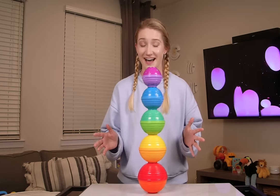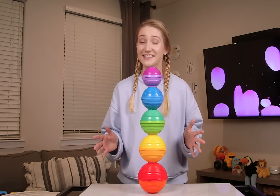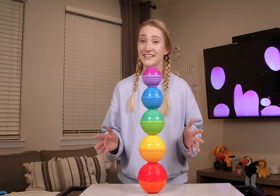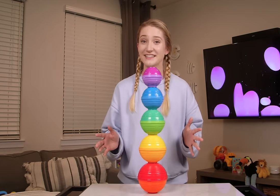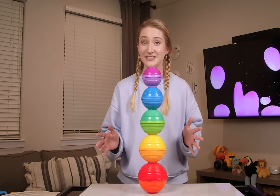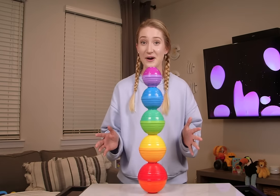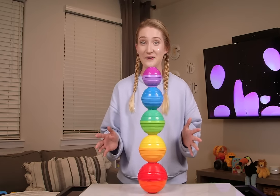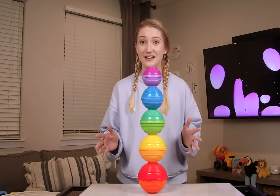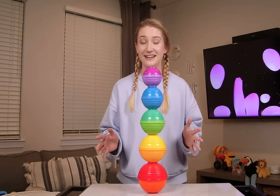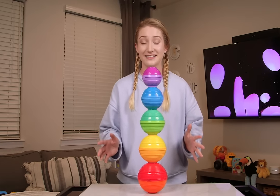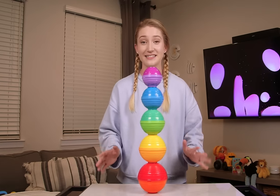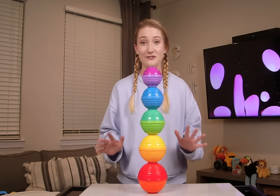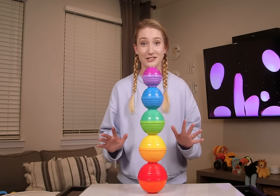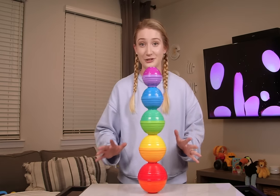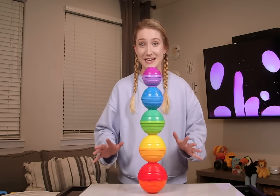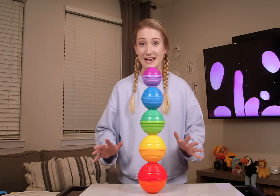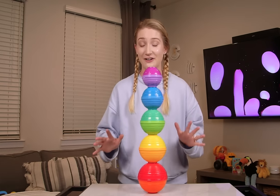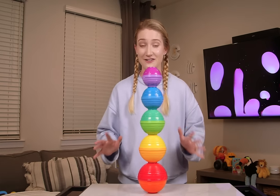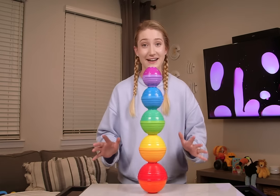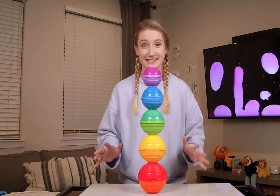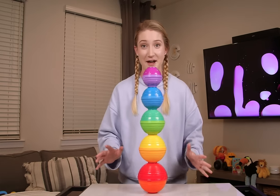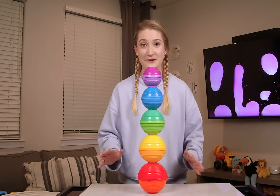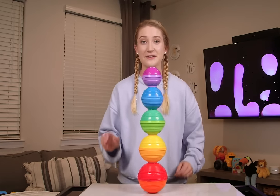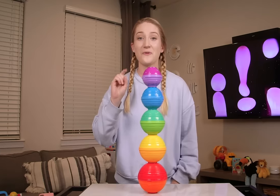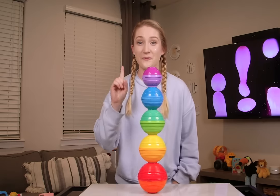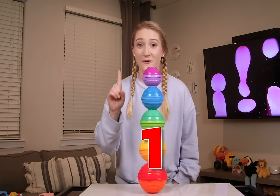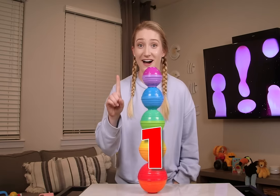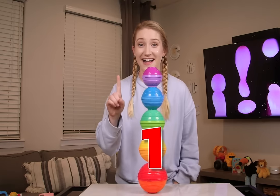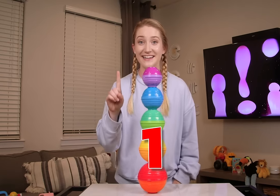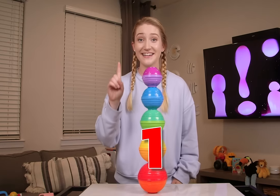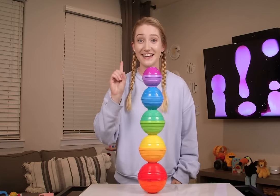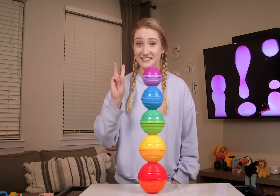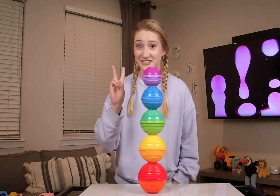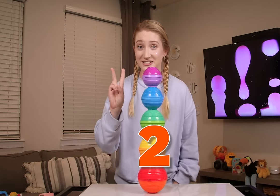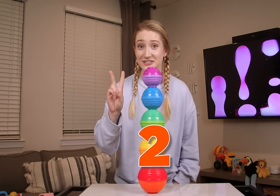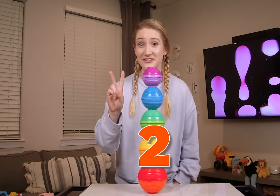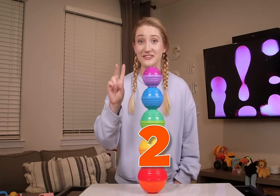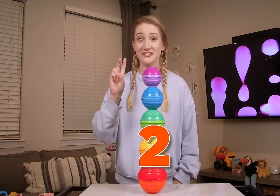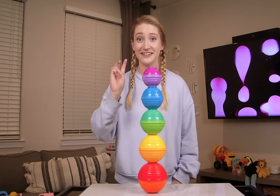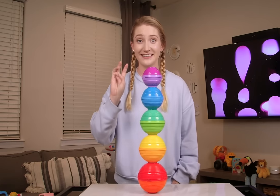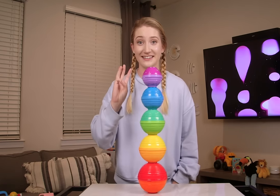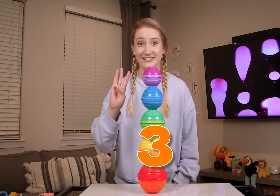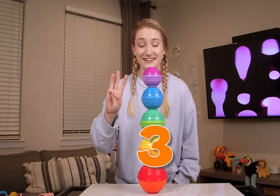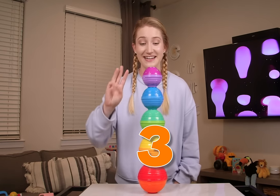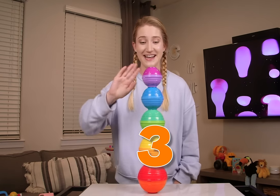I think so. Let's count to three and I'll knock it down. One, two, three.